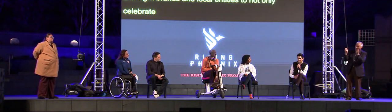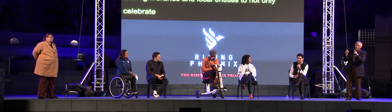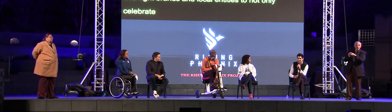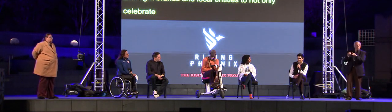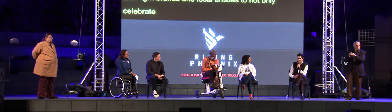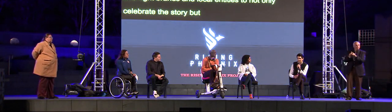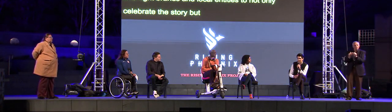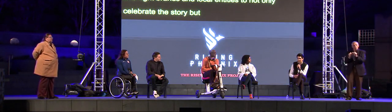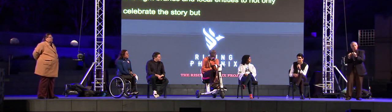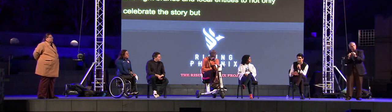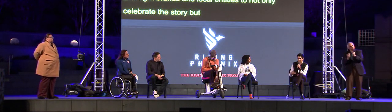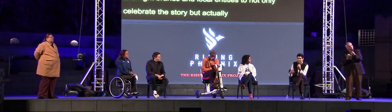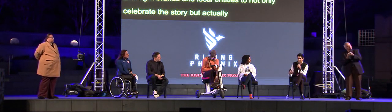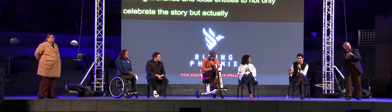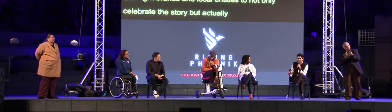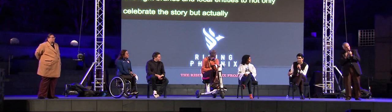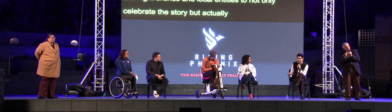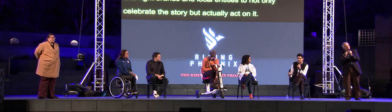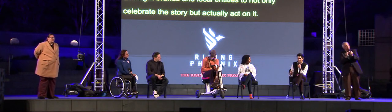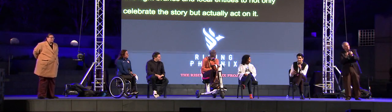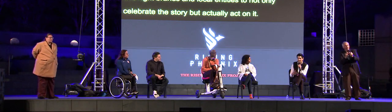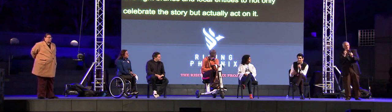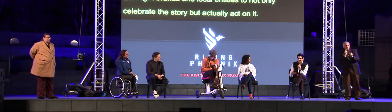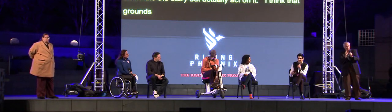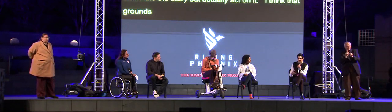And I think that groundswell of pressure,